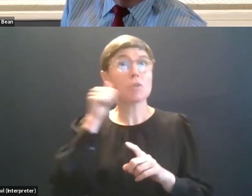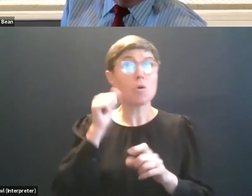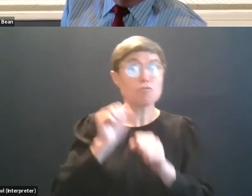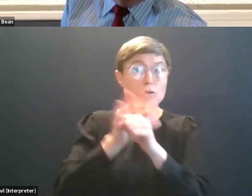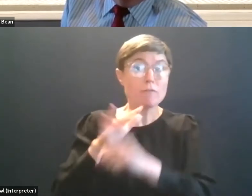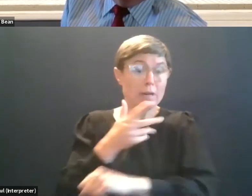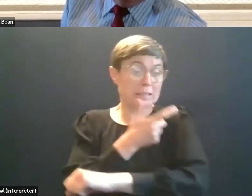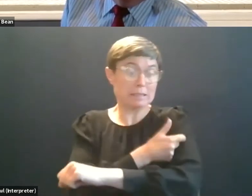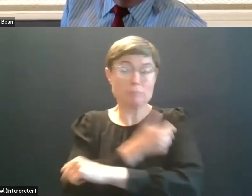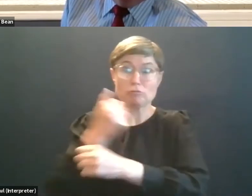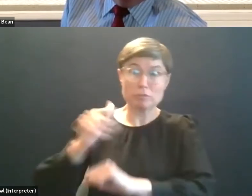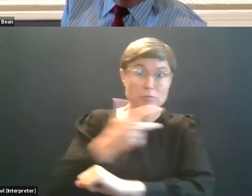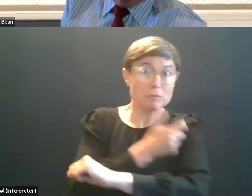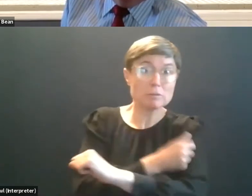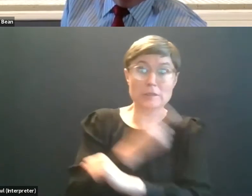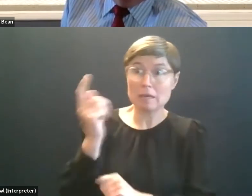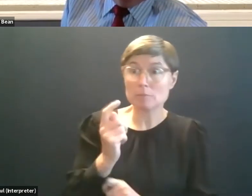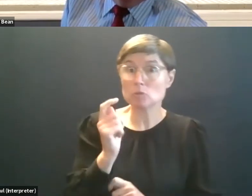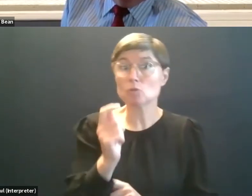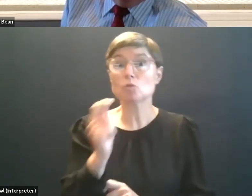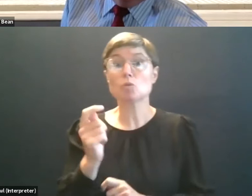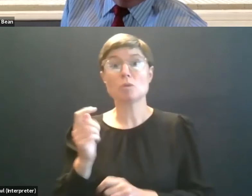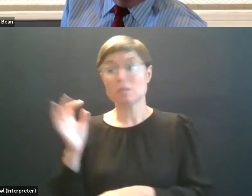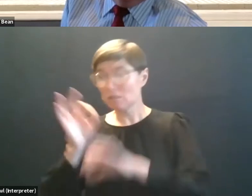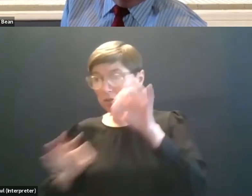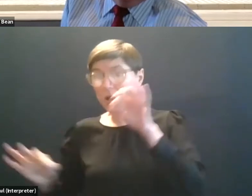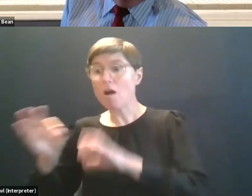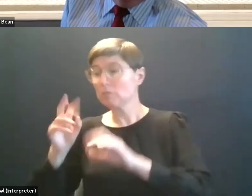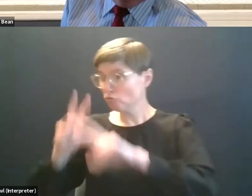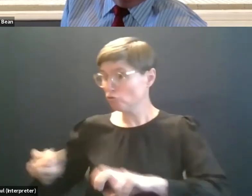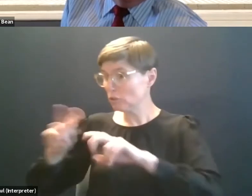science has done remarkable things to get it to us so quickly and that consequently